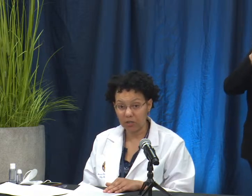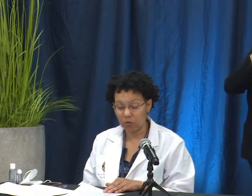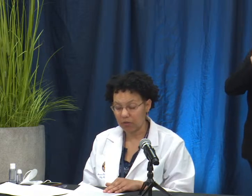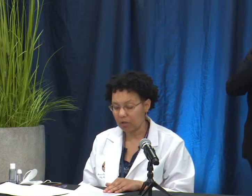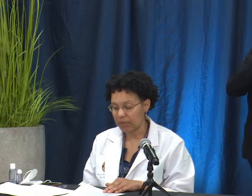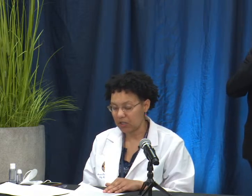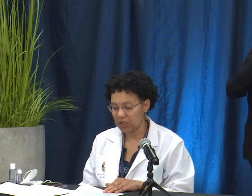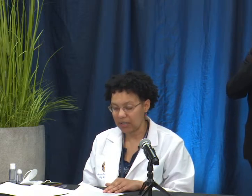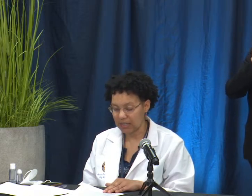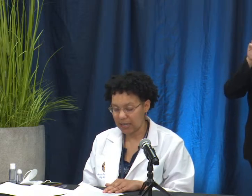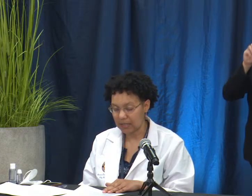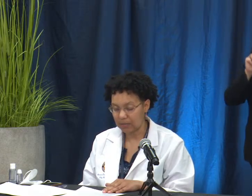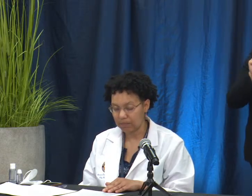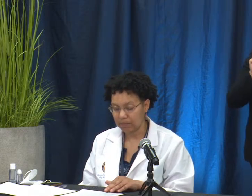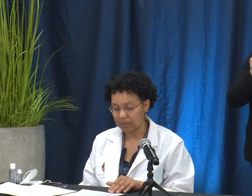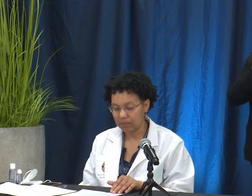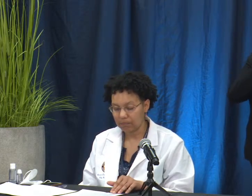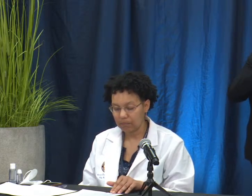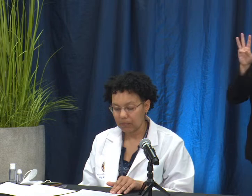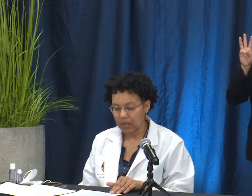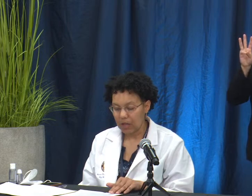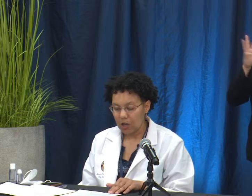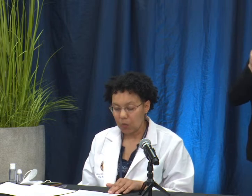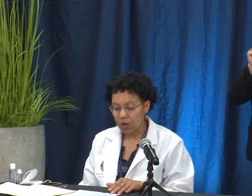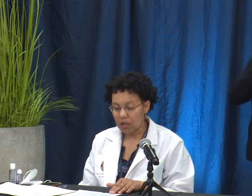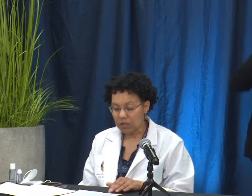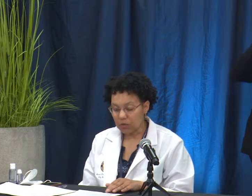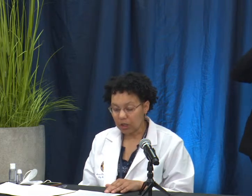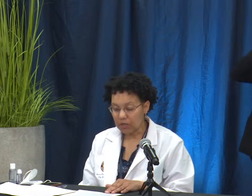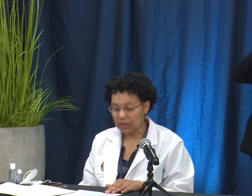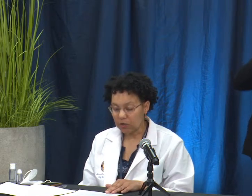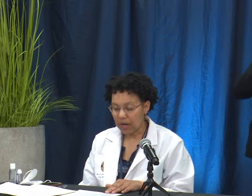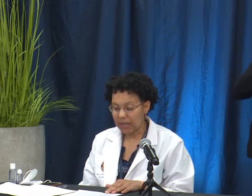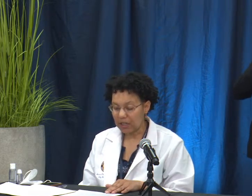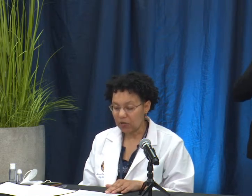and North Long Beach to get tested. We're also closely tracking new